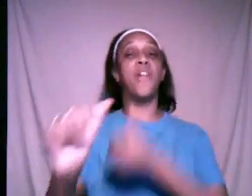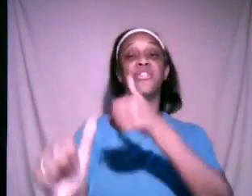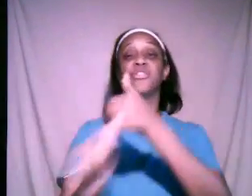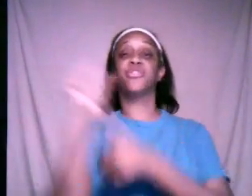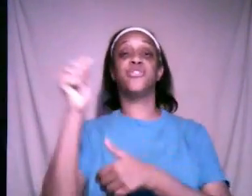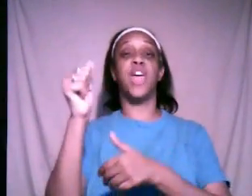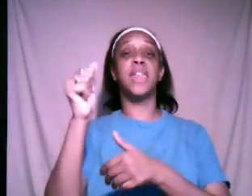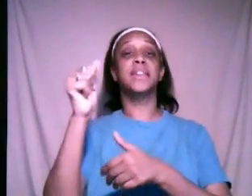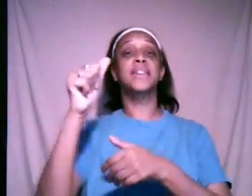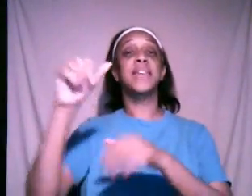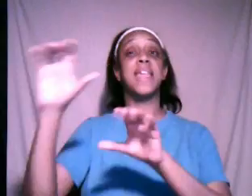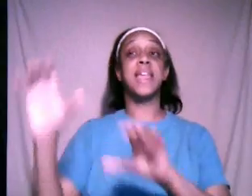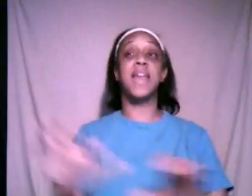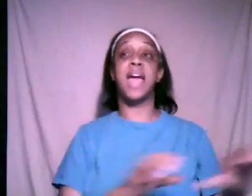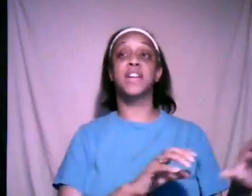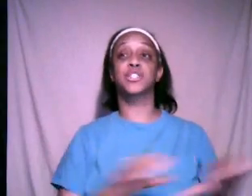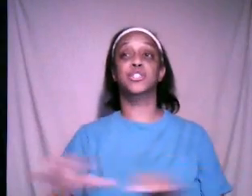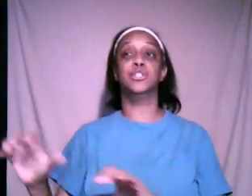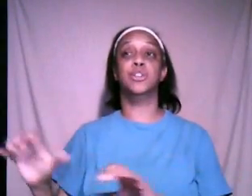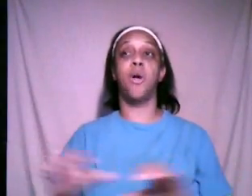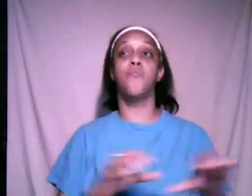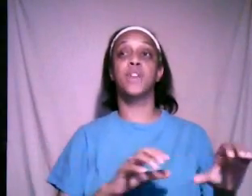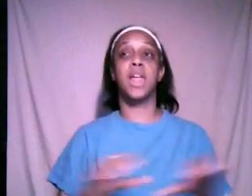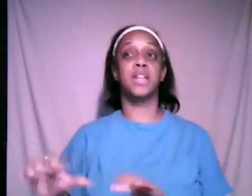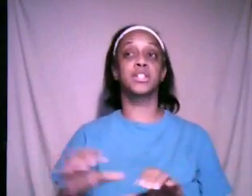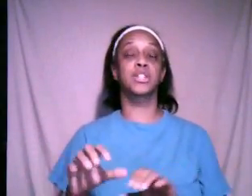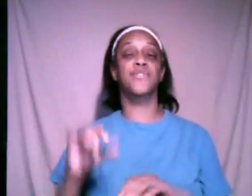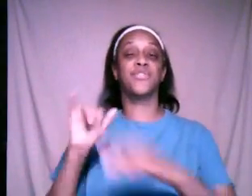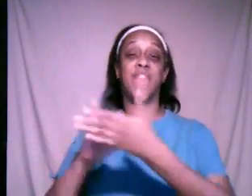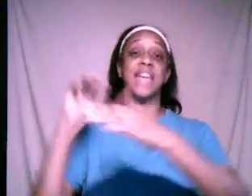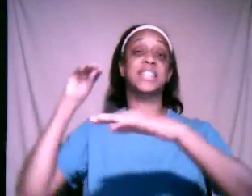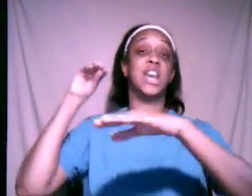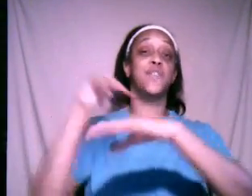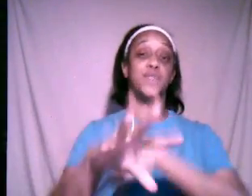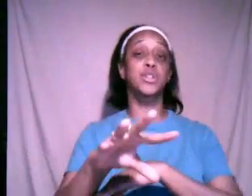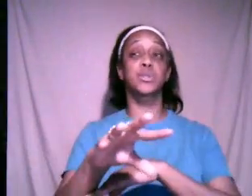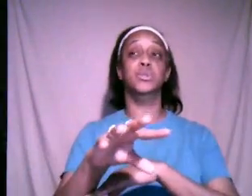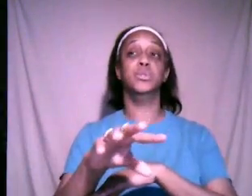threats of actions that influence